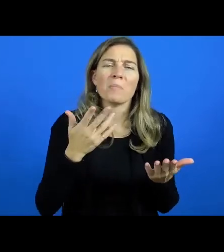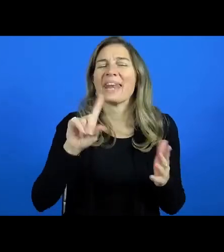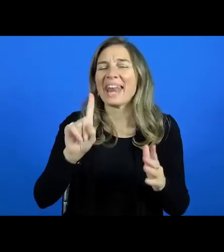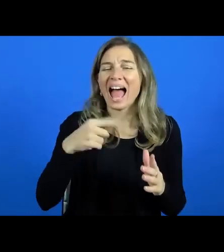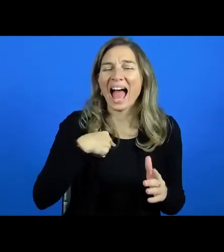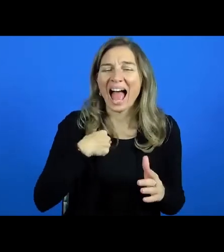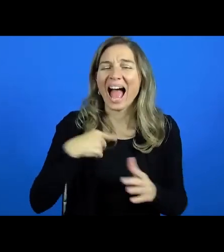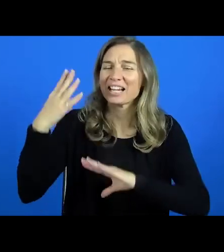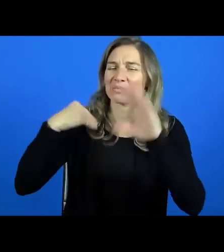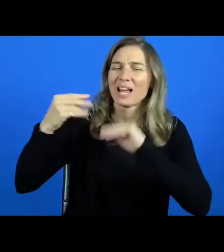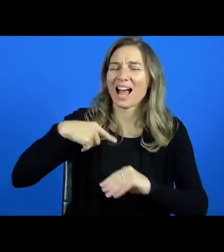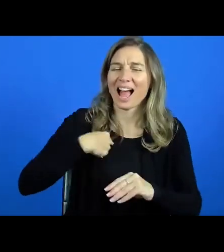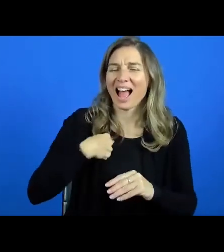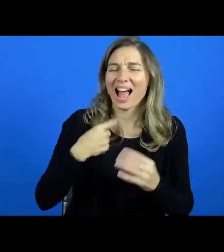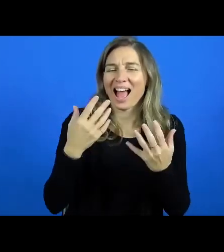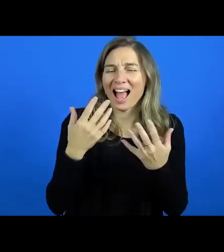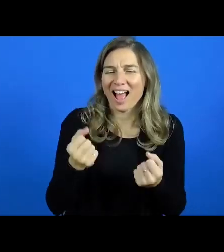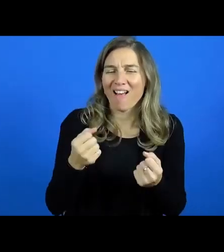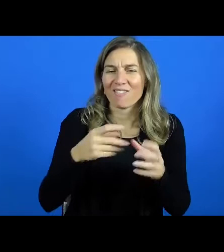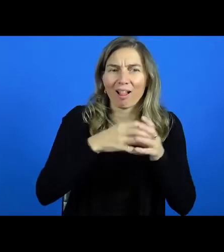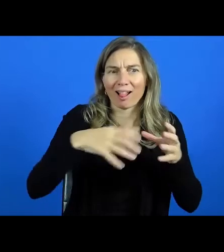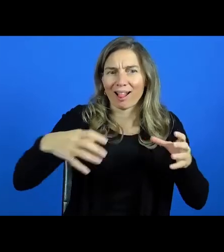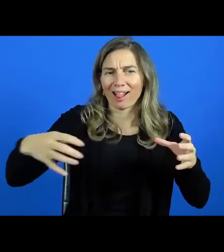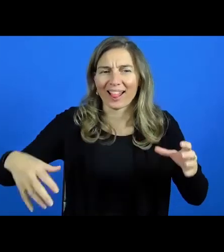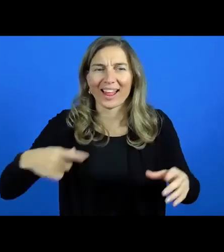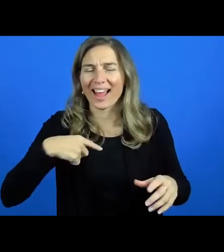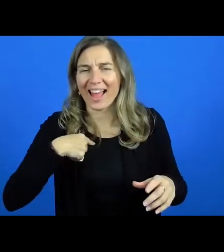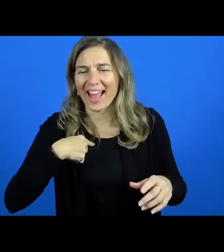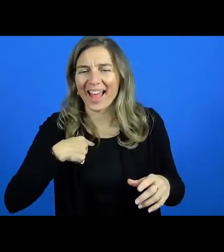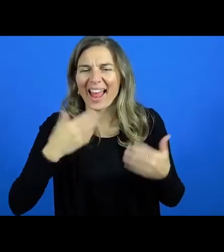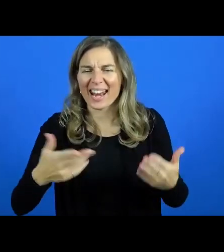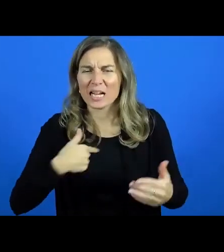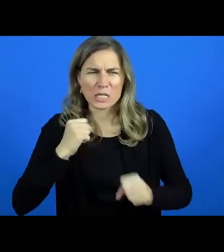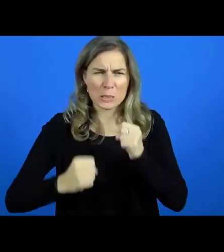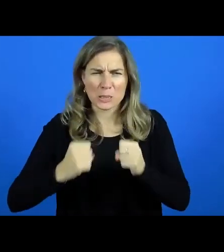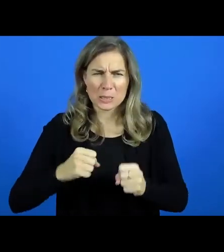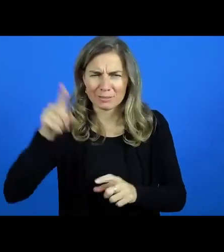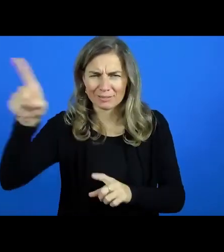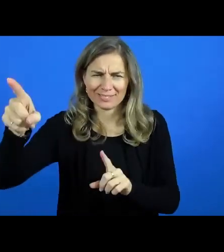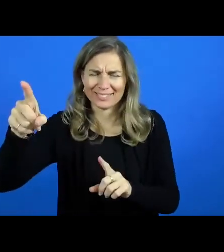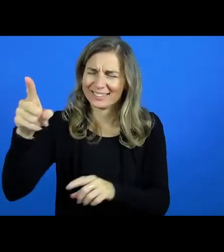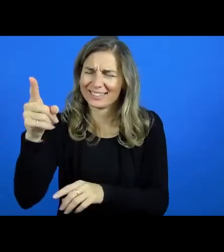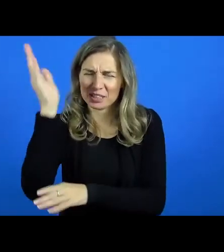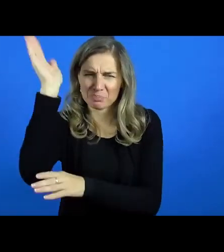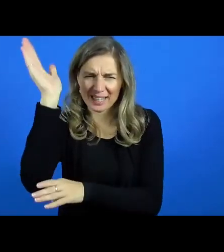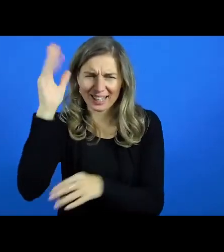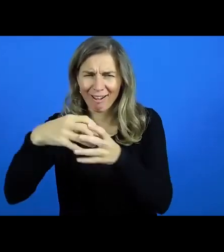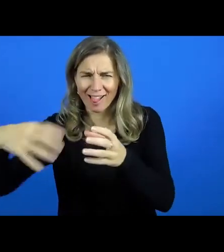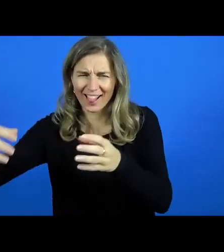No, I'm kidding. So, okay, I'll present you actually the case